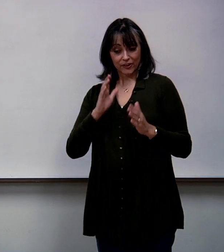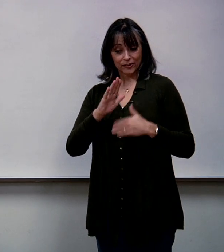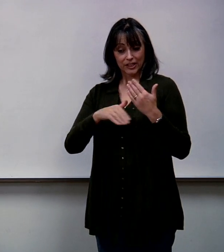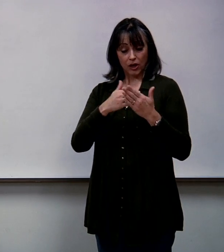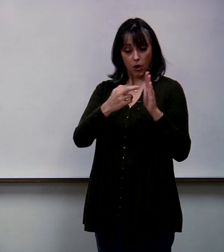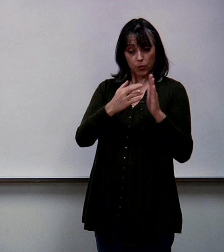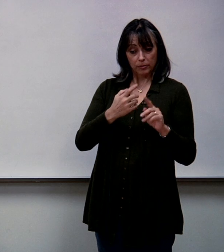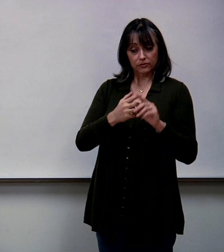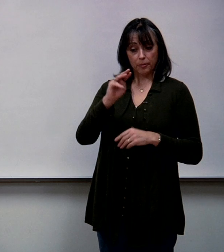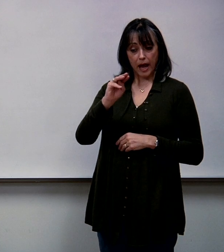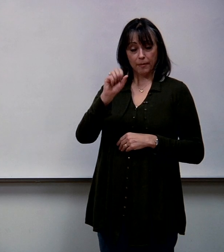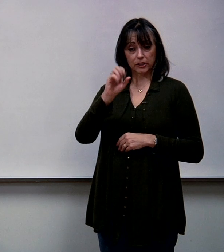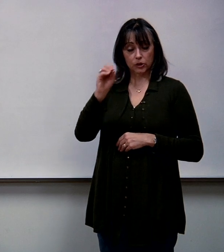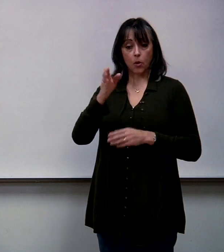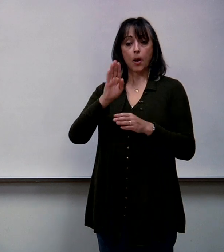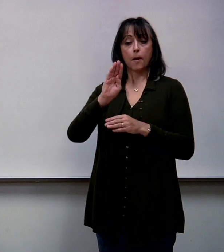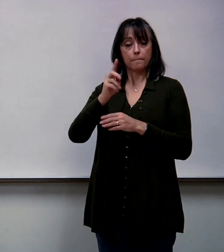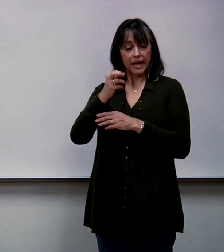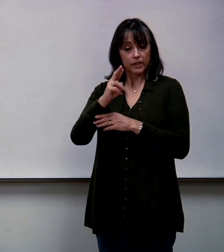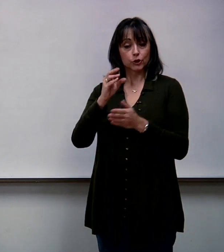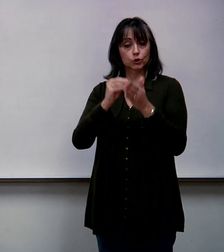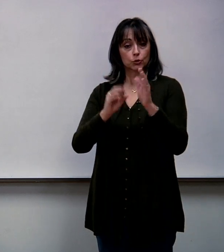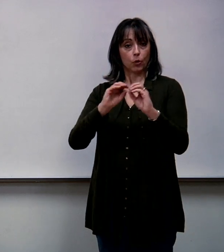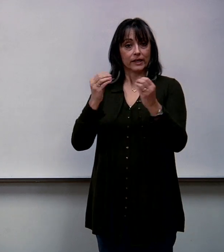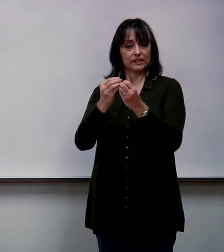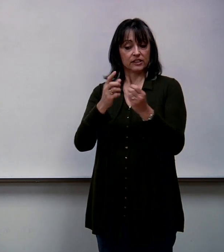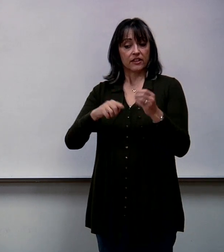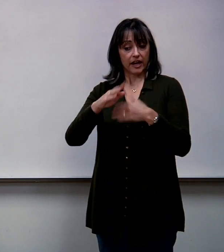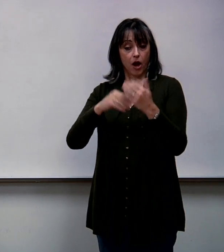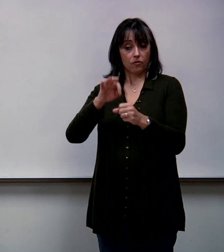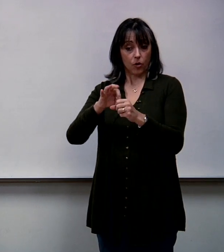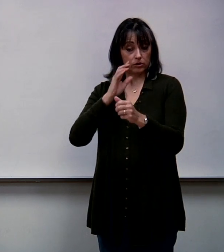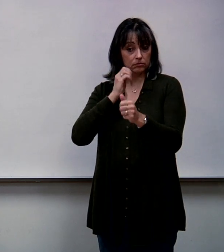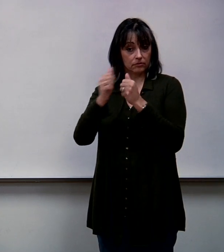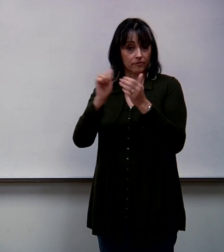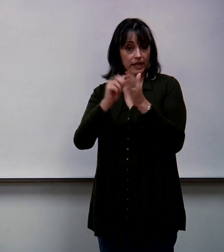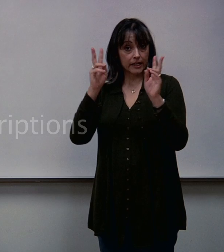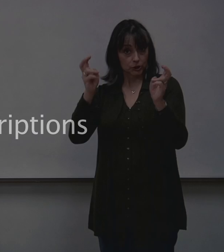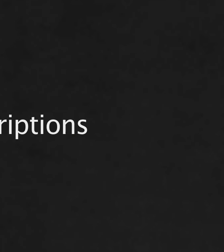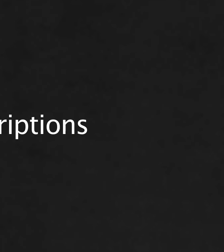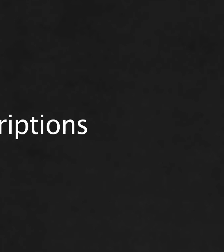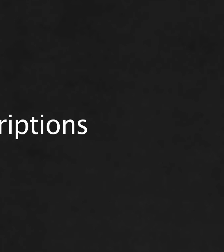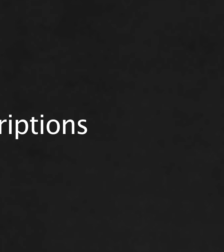organizations (MSOs) that voted on that particular issue. Now,